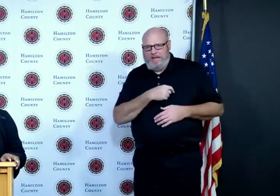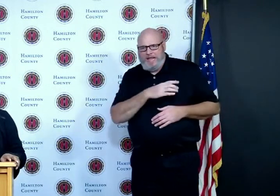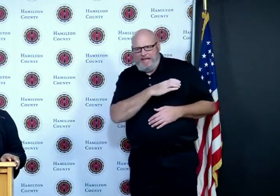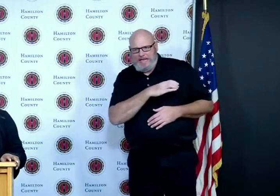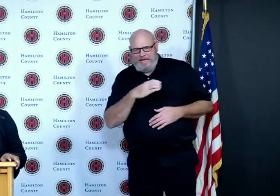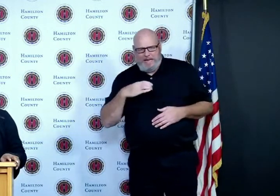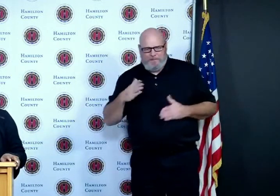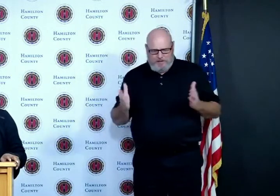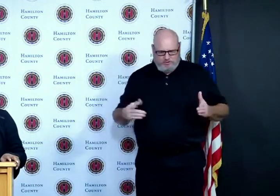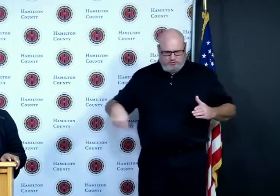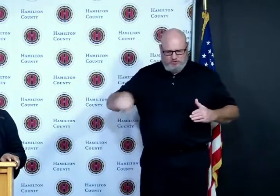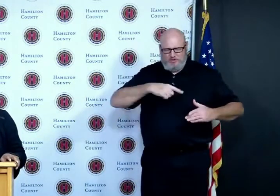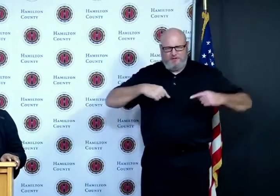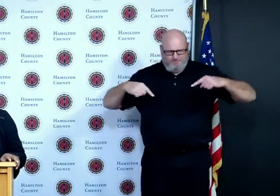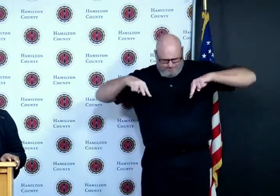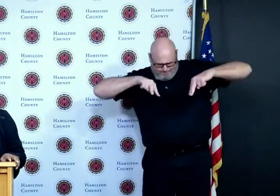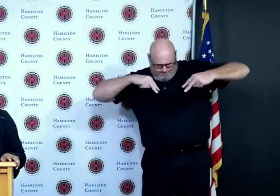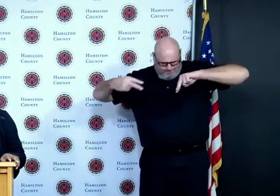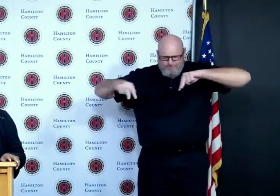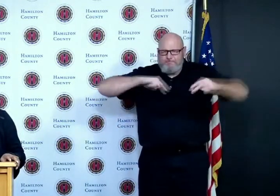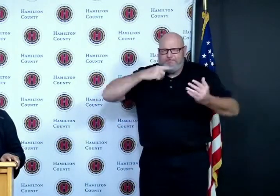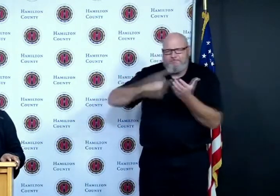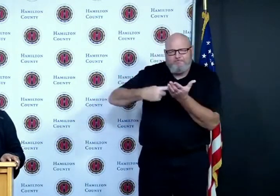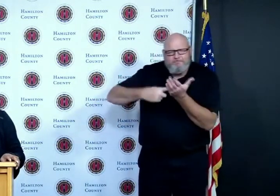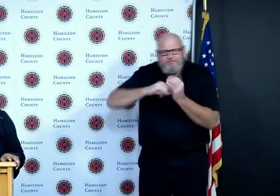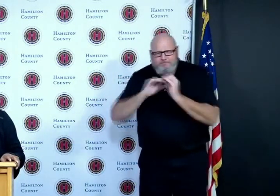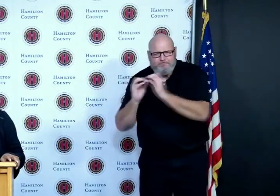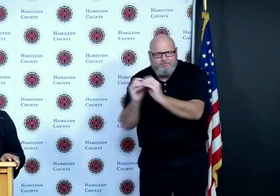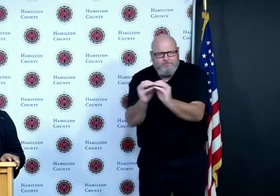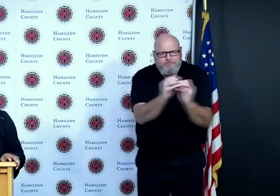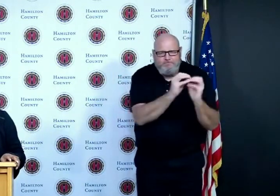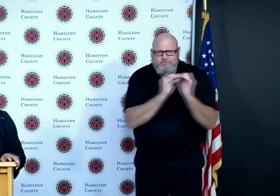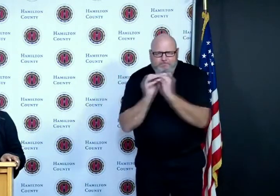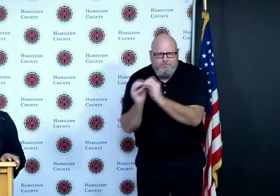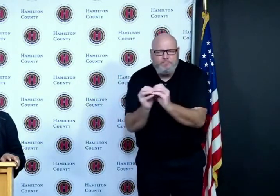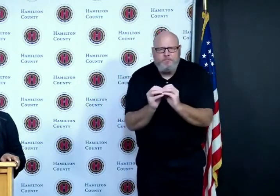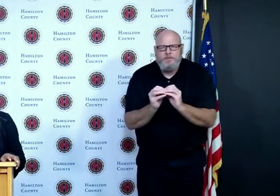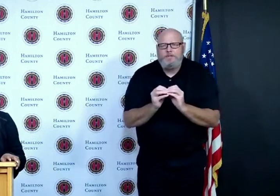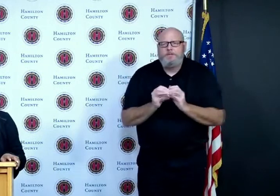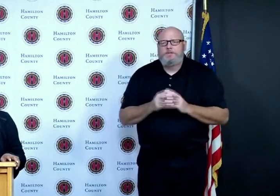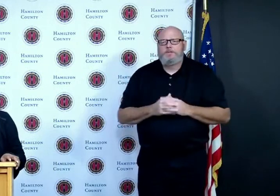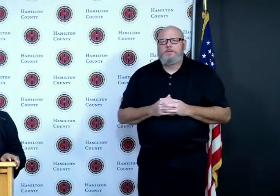to be clear that the Economic Recovery Relief Task Force is not a separate entity on the side